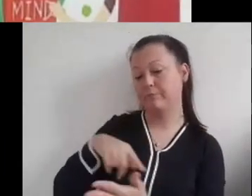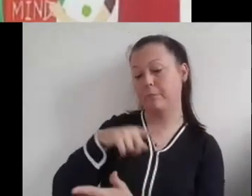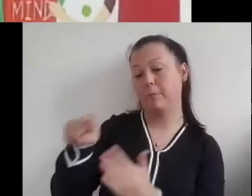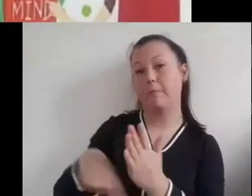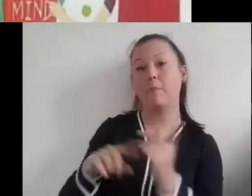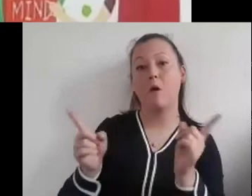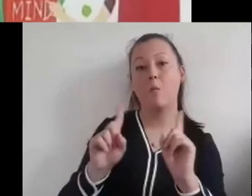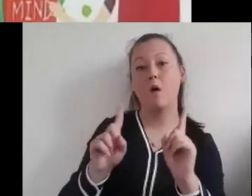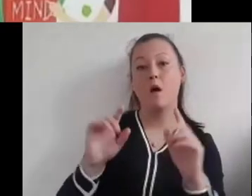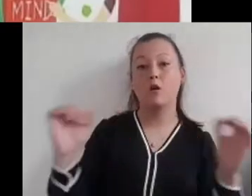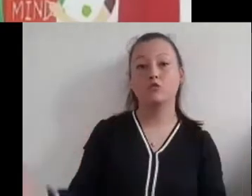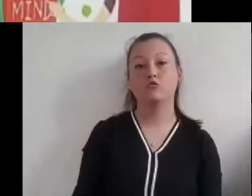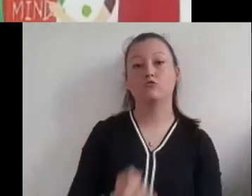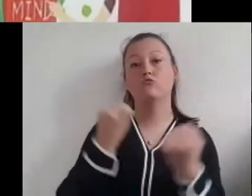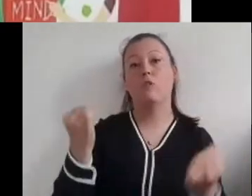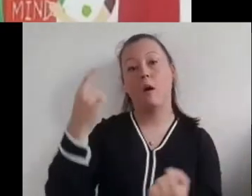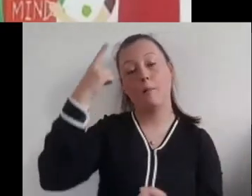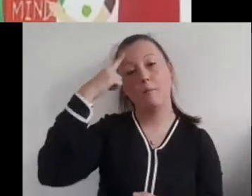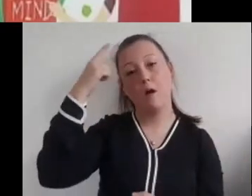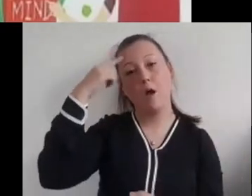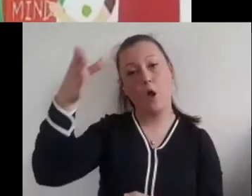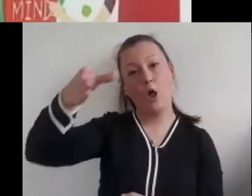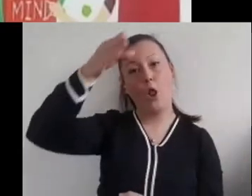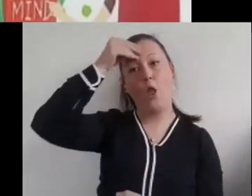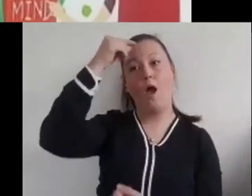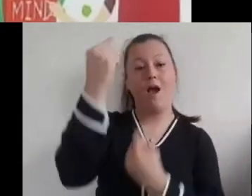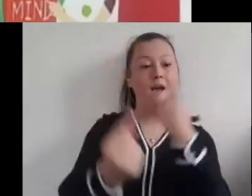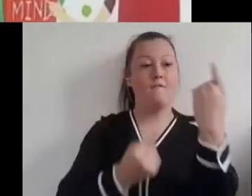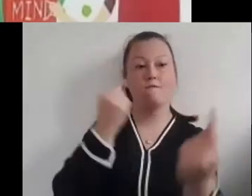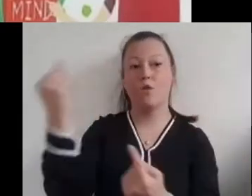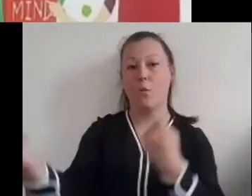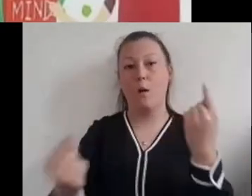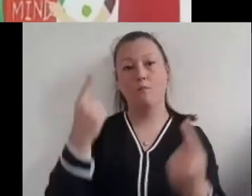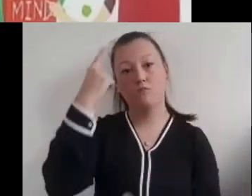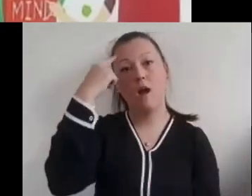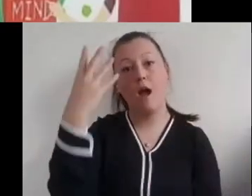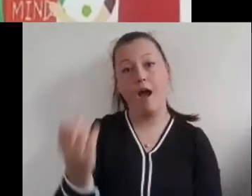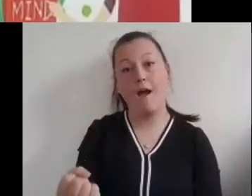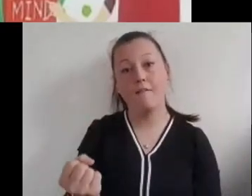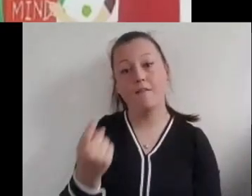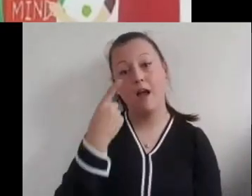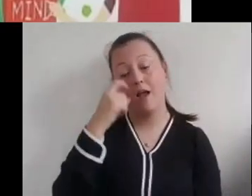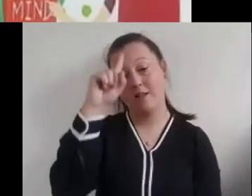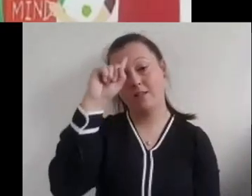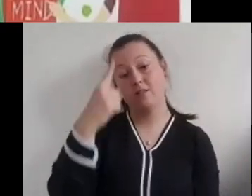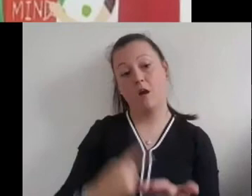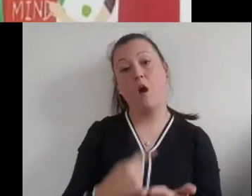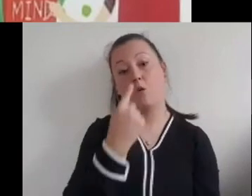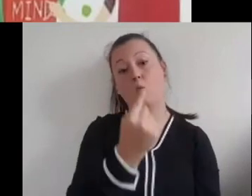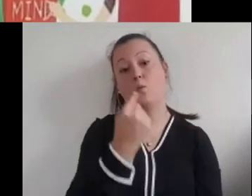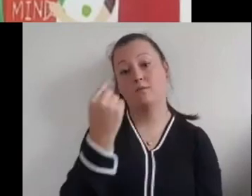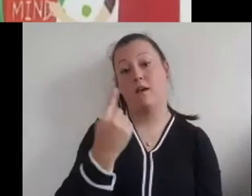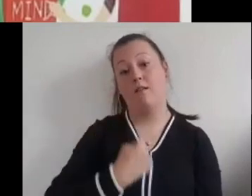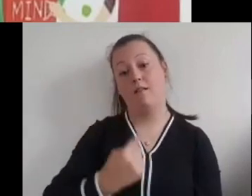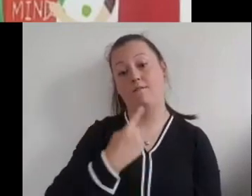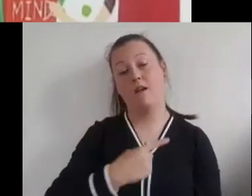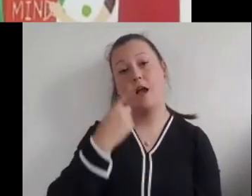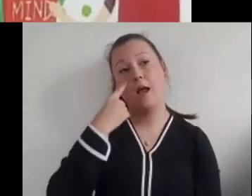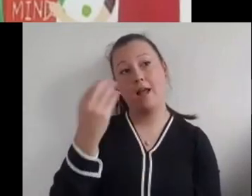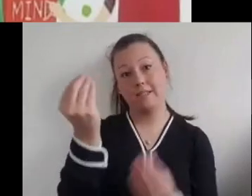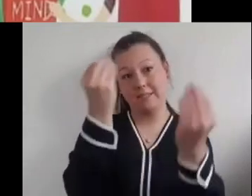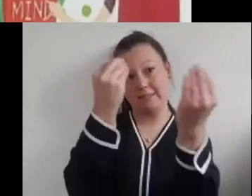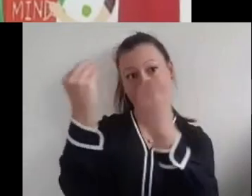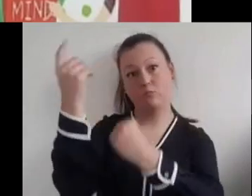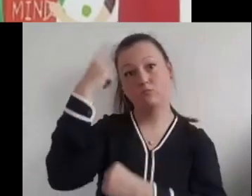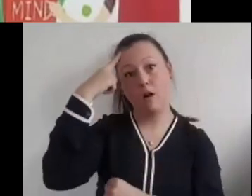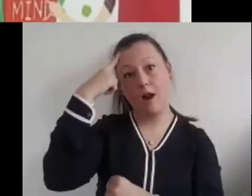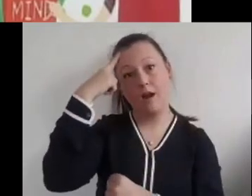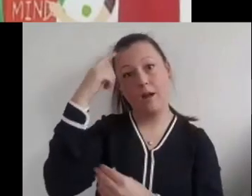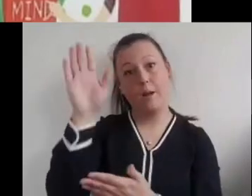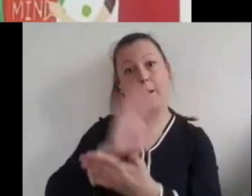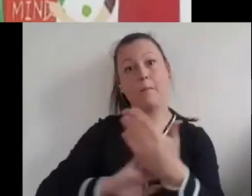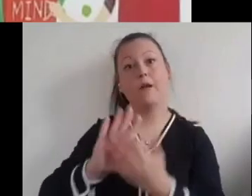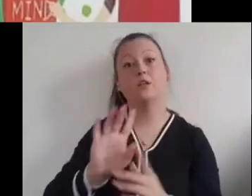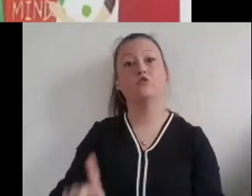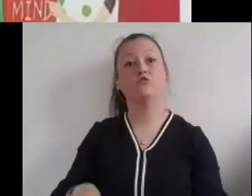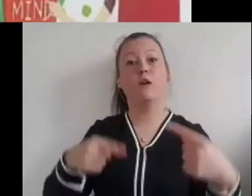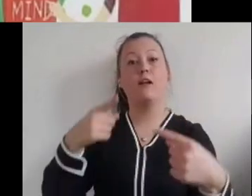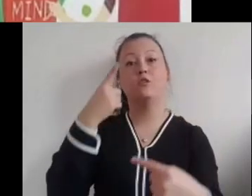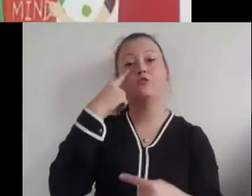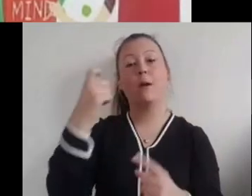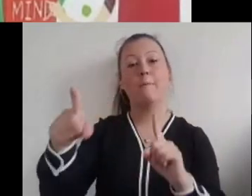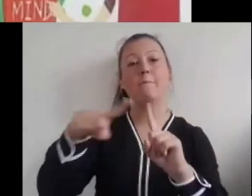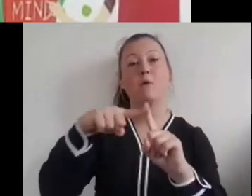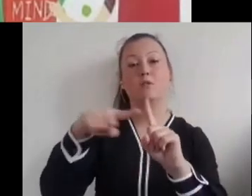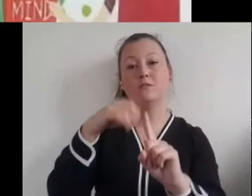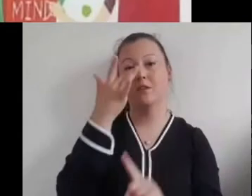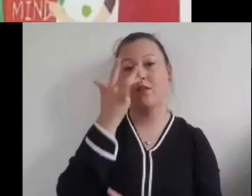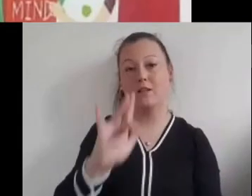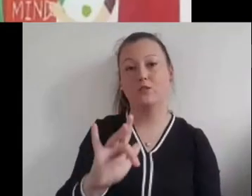You teach your mind what to do so it can tackle any challenge with a positive attitude. When you practise, your mind gets smarter and stronger.